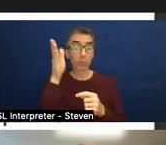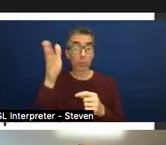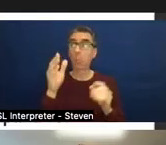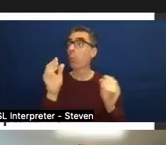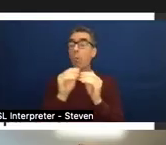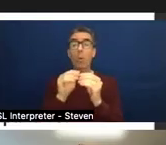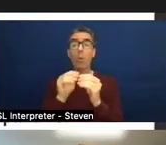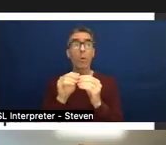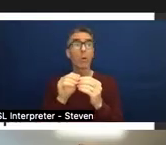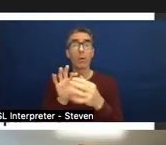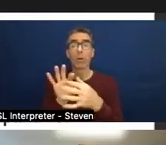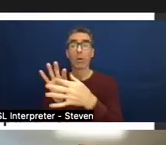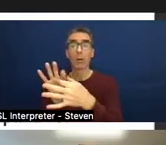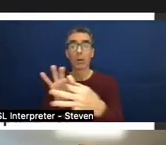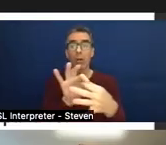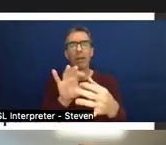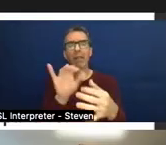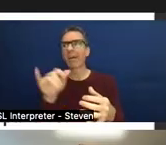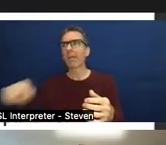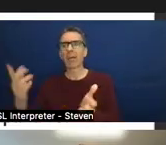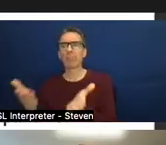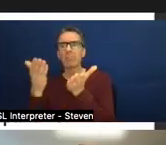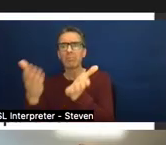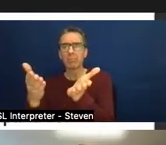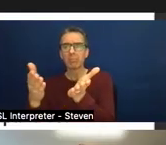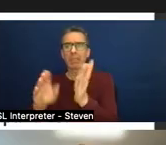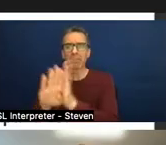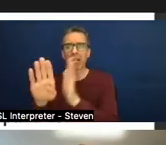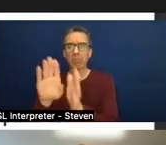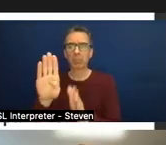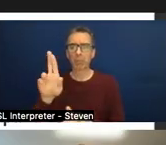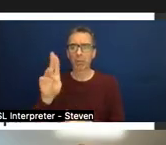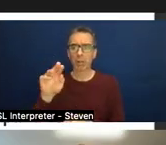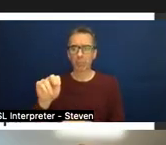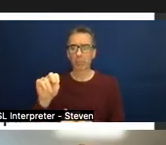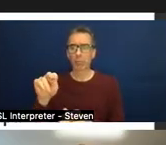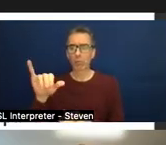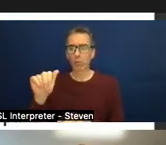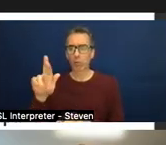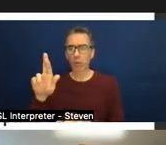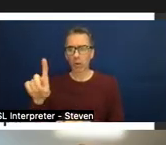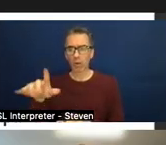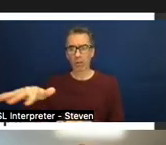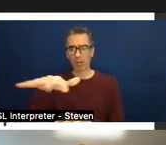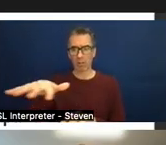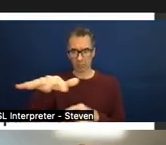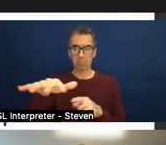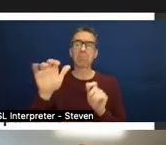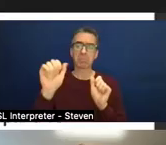to the proposed development at yard. You know, with the prospect of change